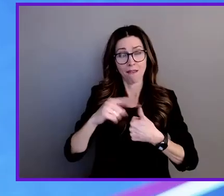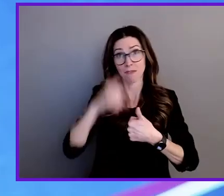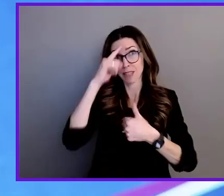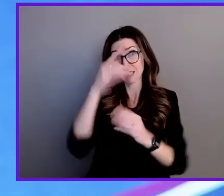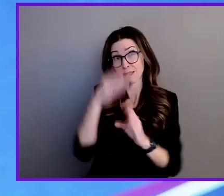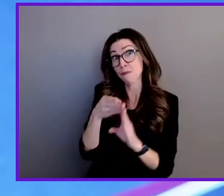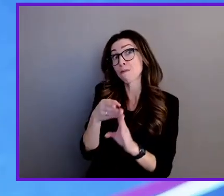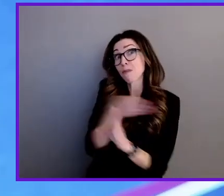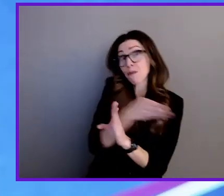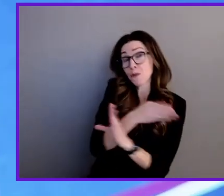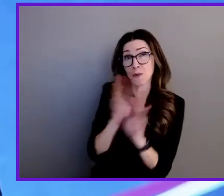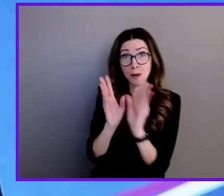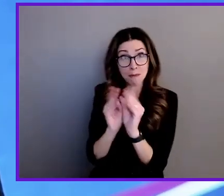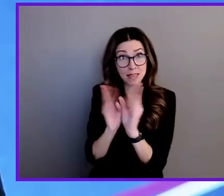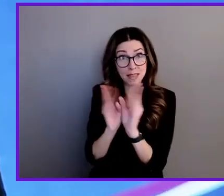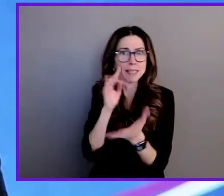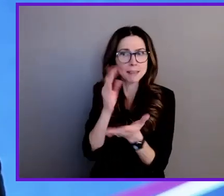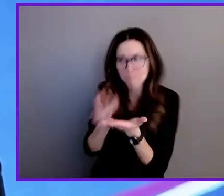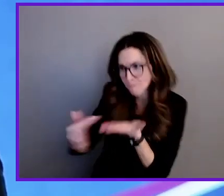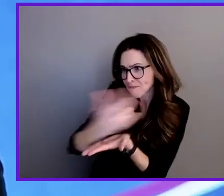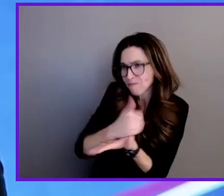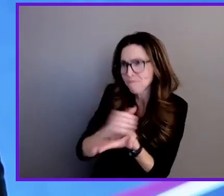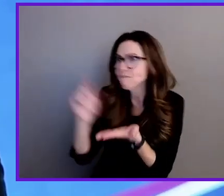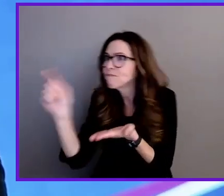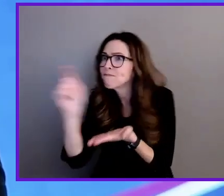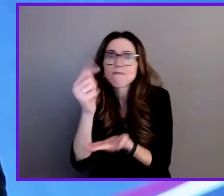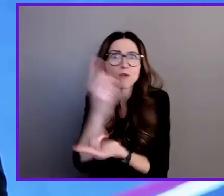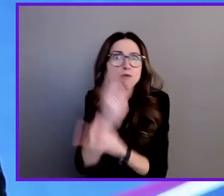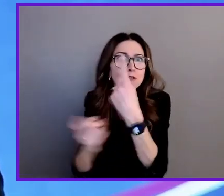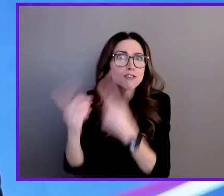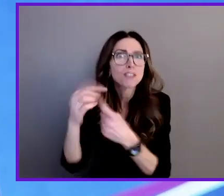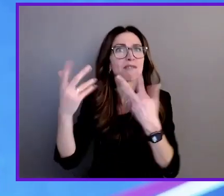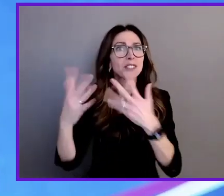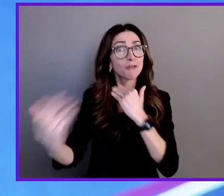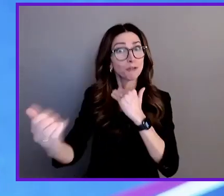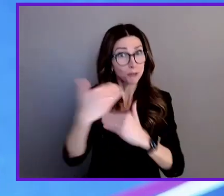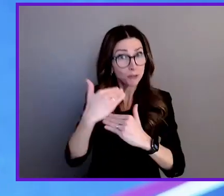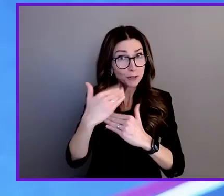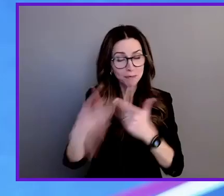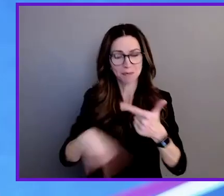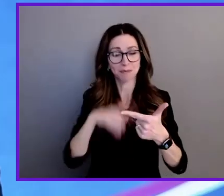they wanted to. As well as questions that people who are joining us virtually,